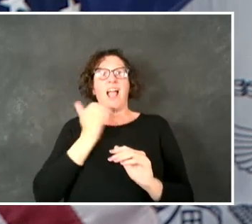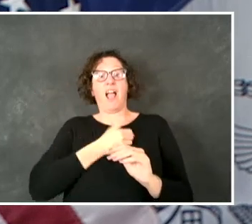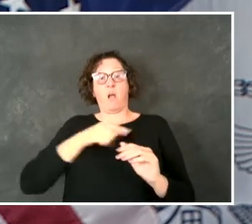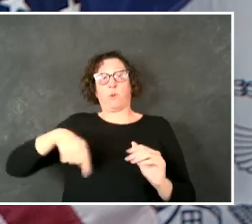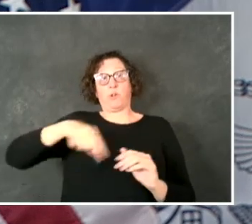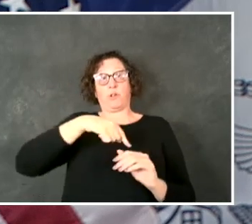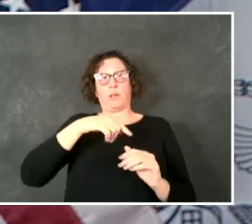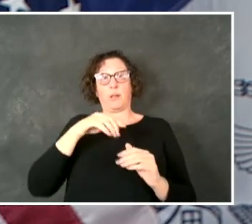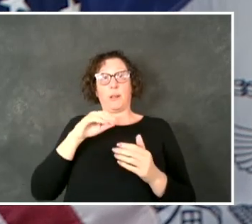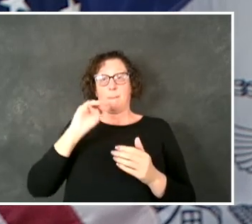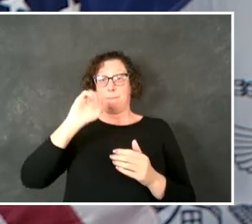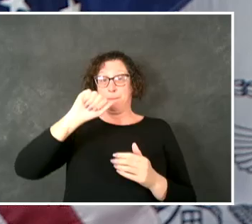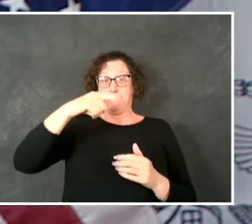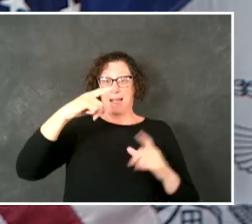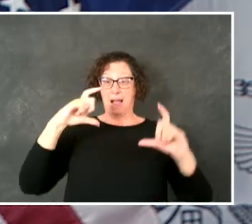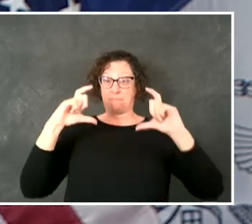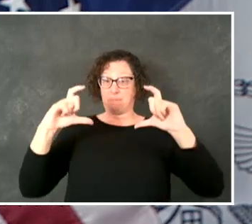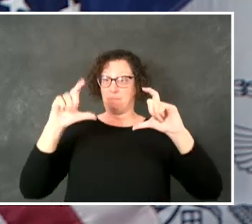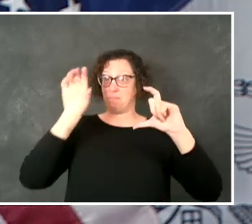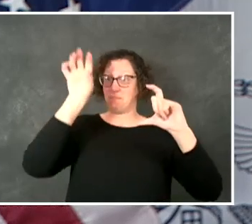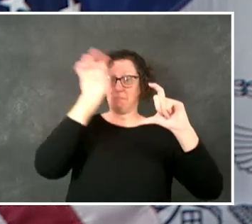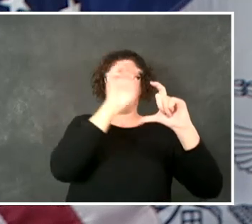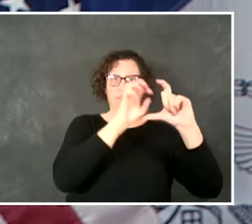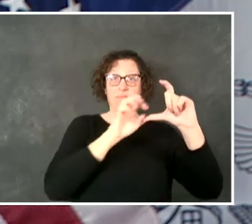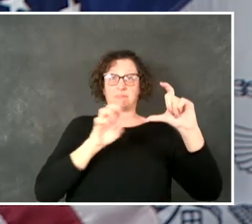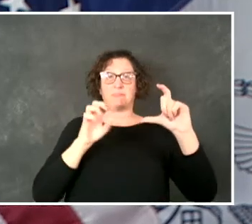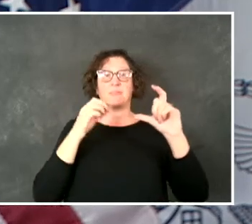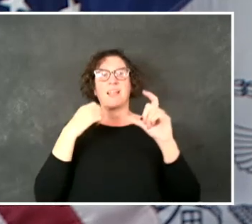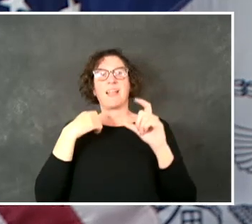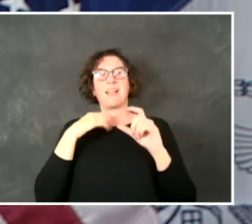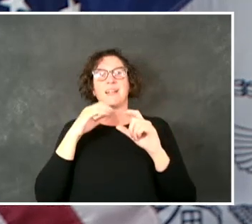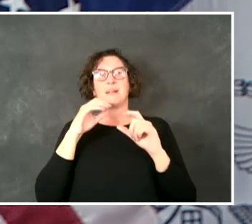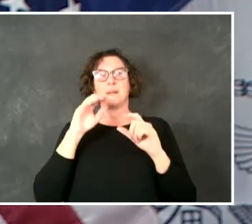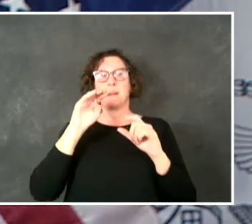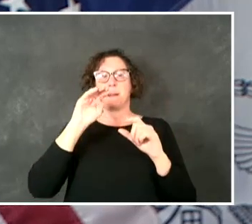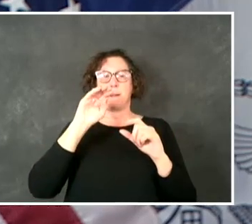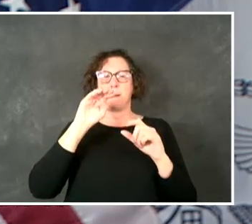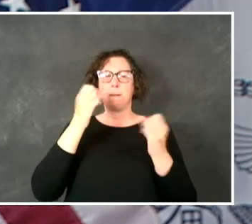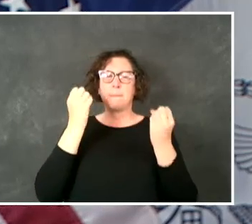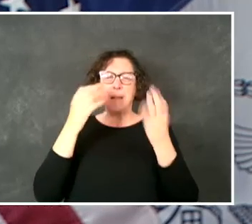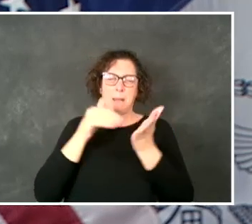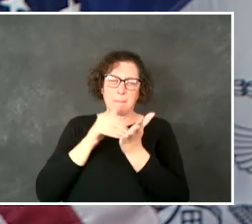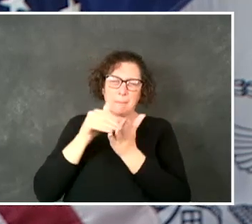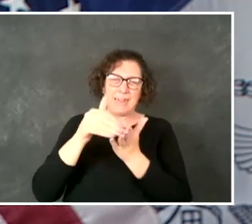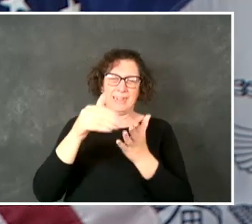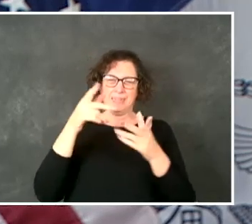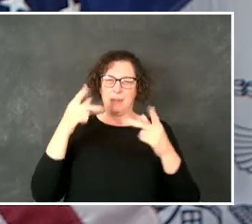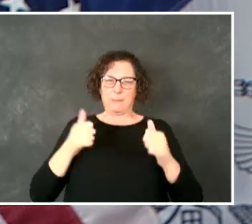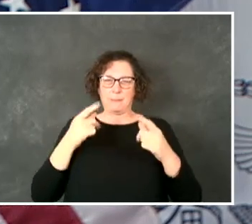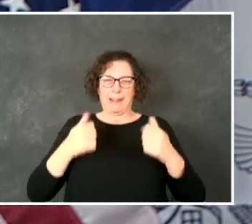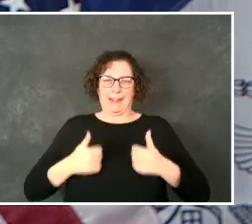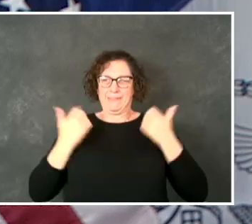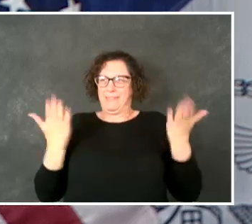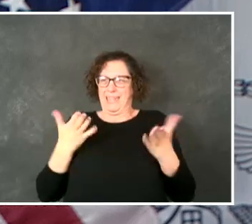ANYWHERE NEAR AS MANY PEOPLE. ATHT' AS HUGE PART OF THE